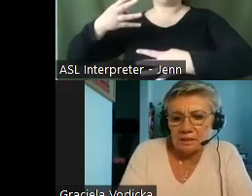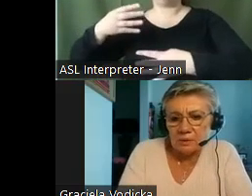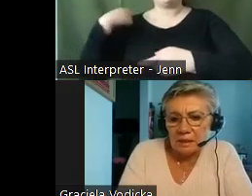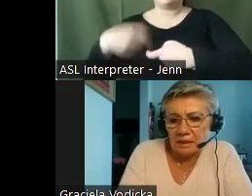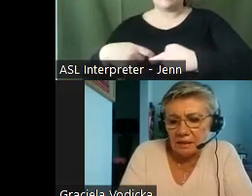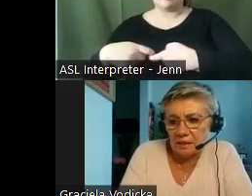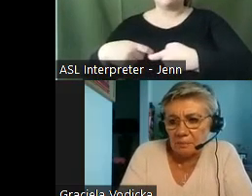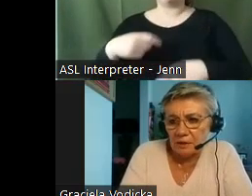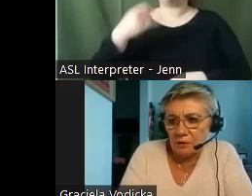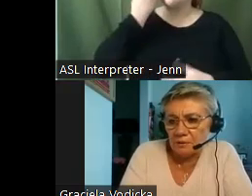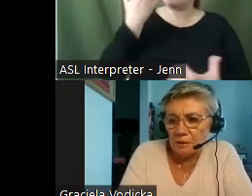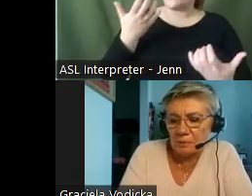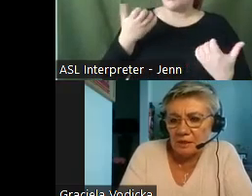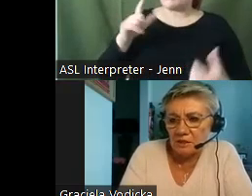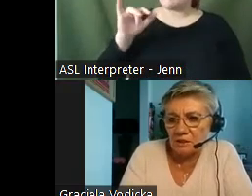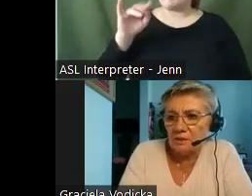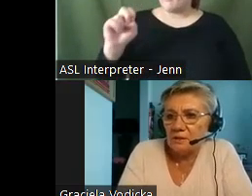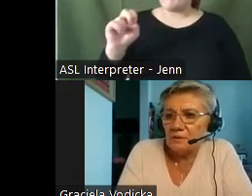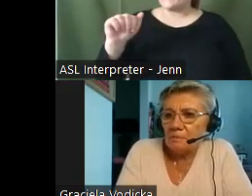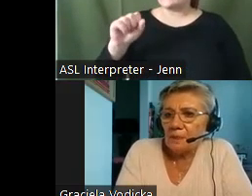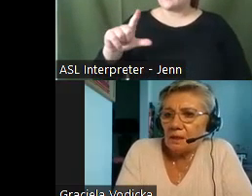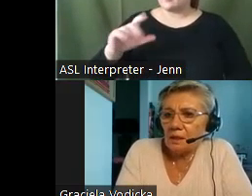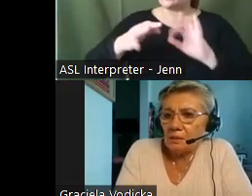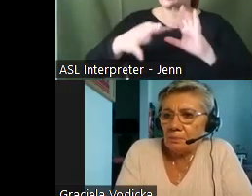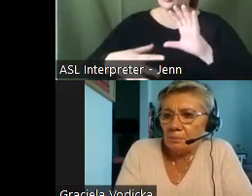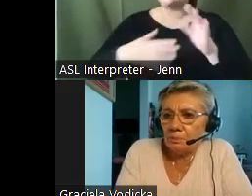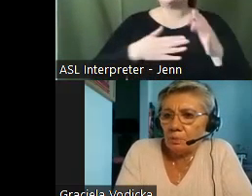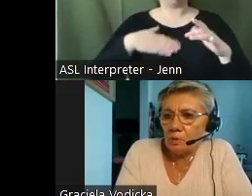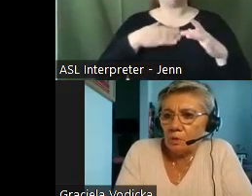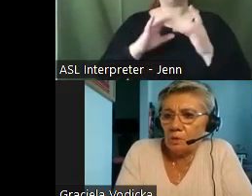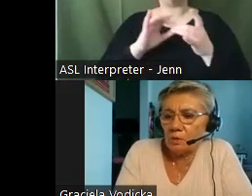please message either me directly in the chat, or you can just message to everyone in the chat,